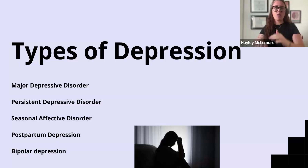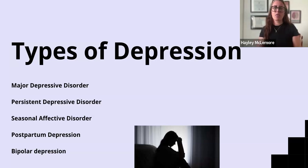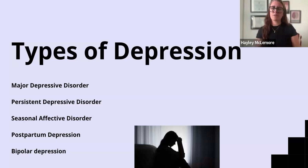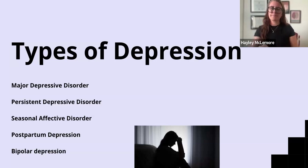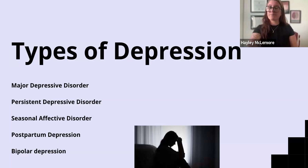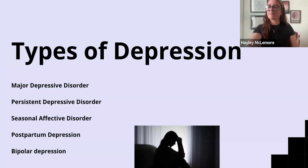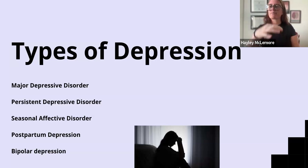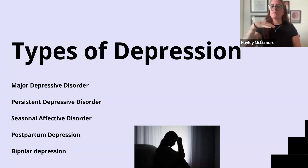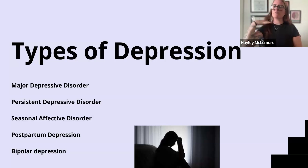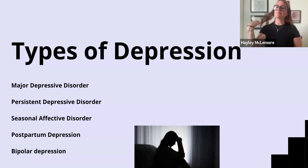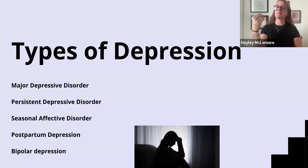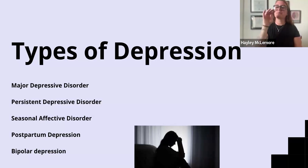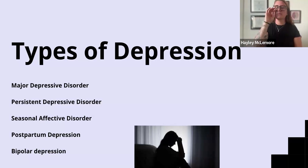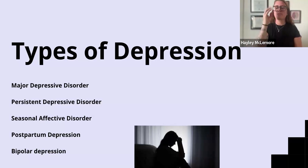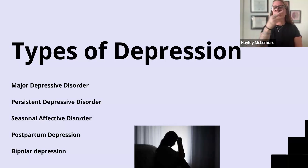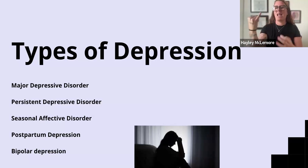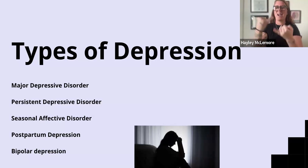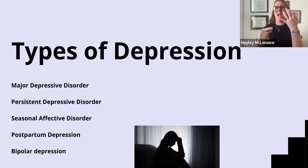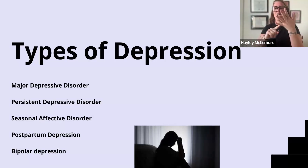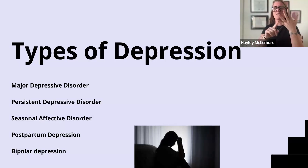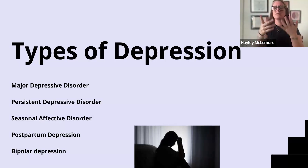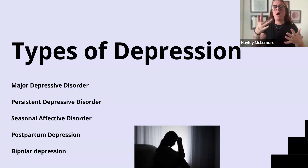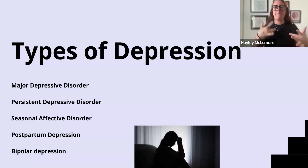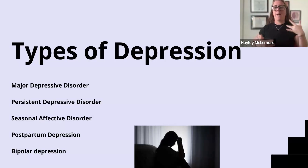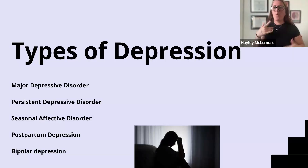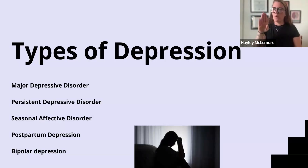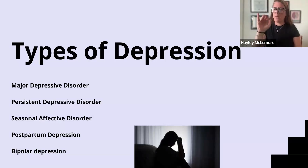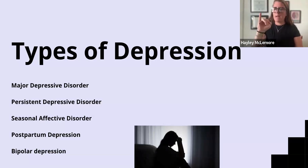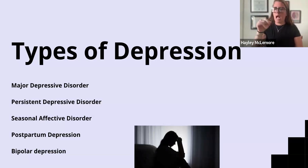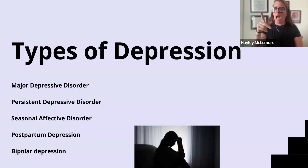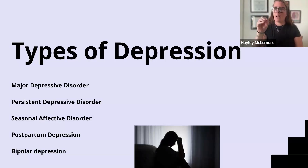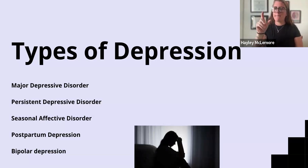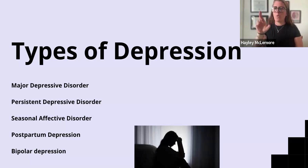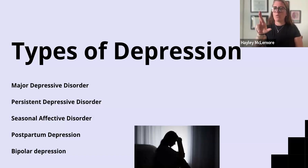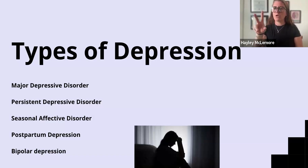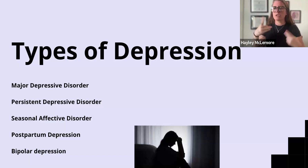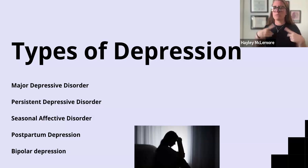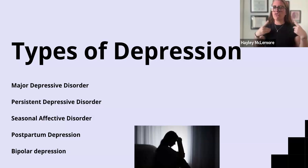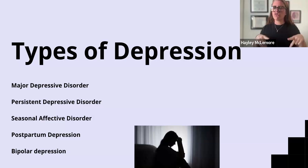bringing a baby into this world can impact someone. And then lastly, we also have Bipolar Depression.